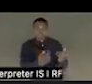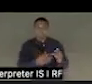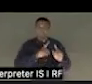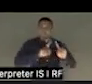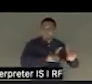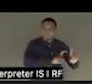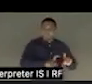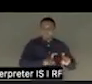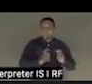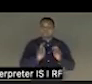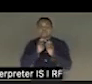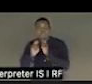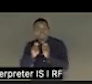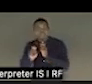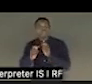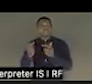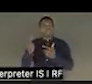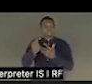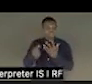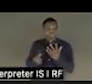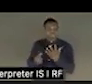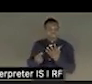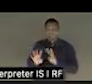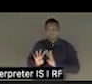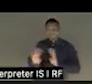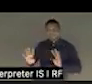project going on right now, where we do use a test. But we are always interested in collecting